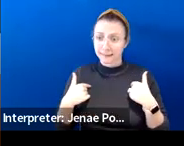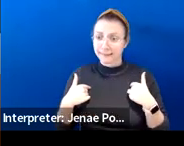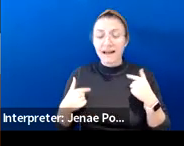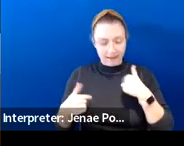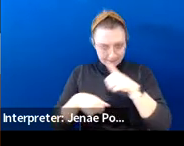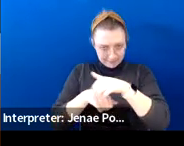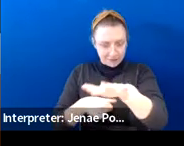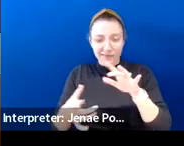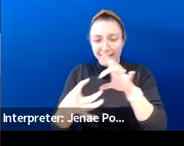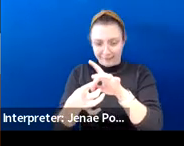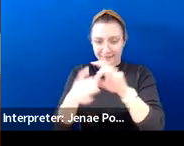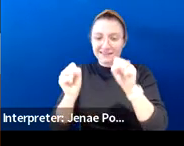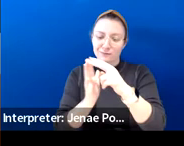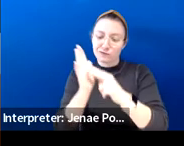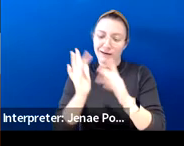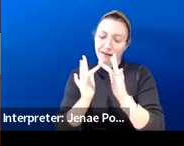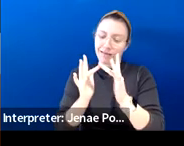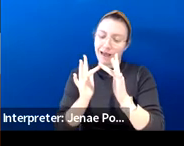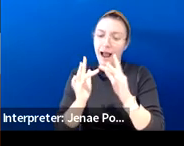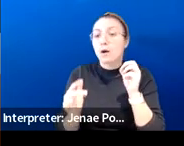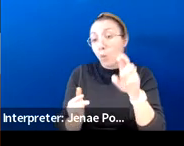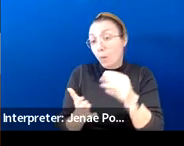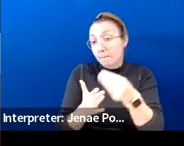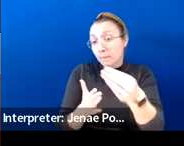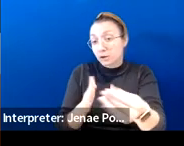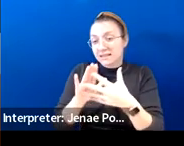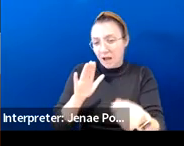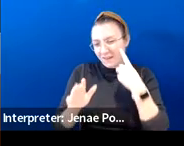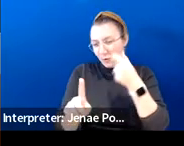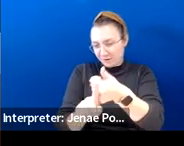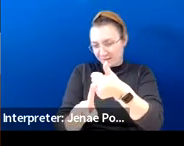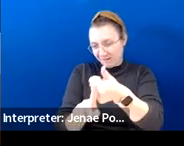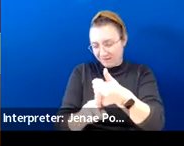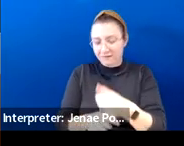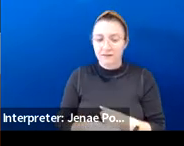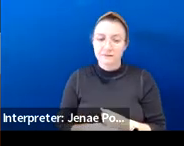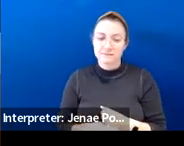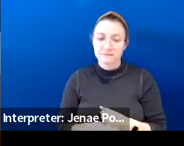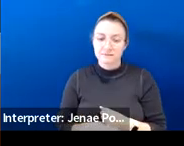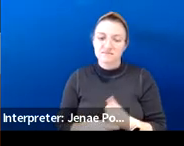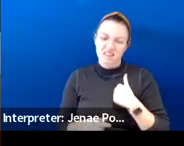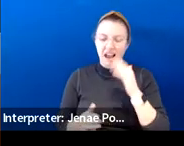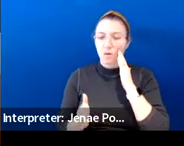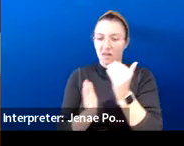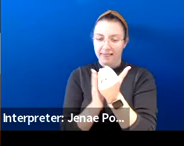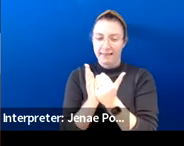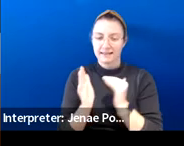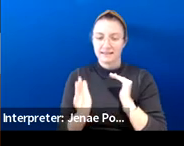or you're able to read it online or purchase a copy for yourself. And then all lists are or all our contact information will be